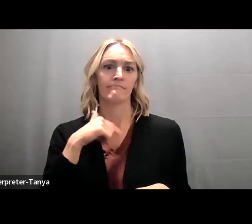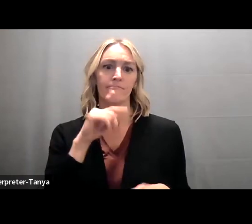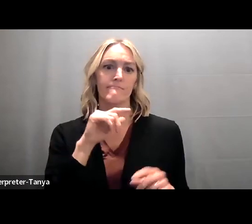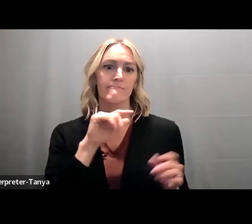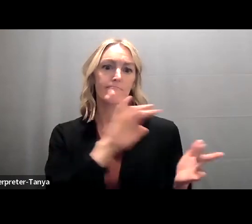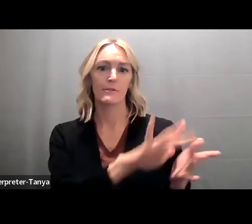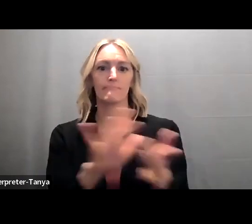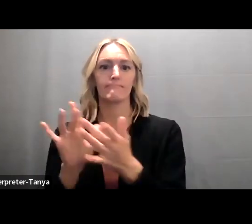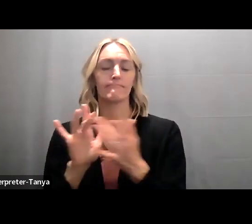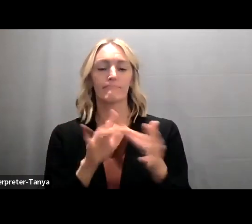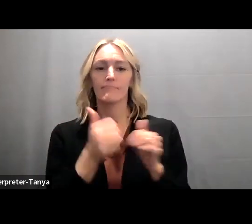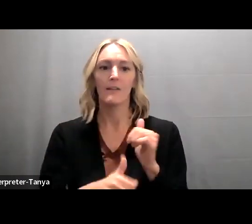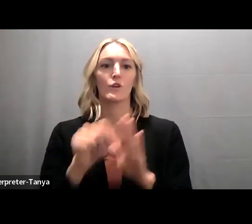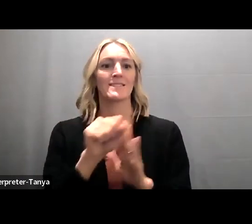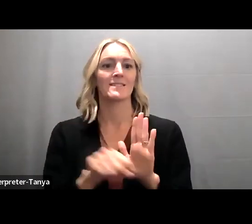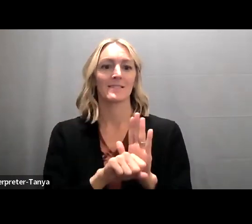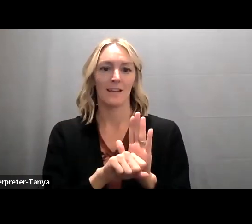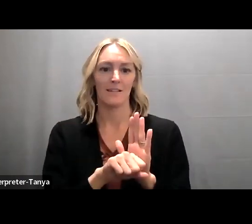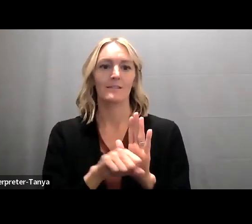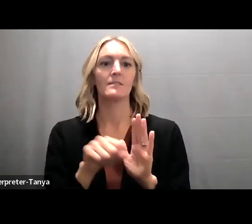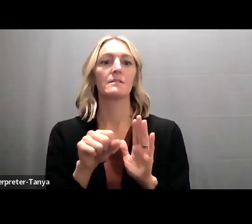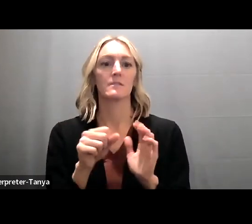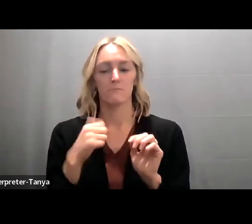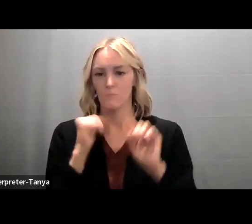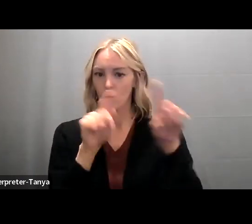a review by CMS I'm going with CMS team.